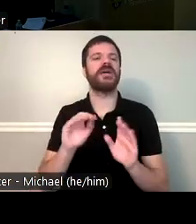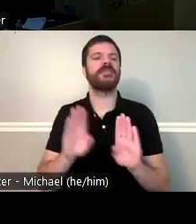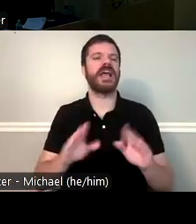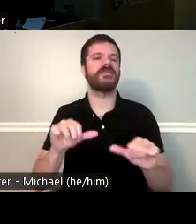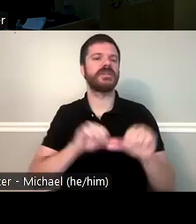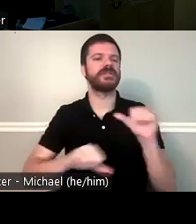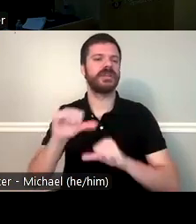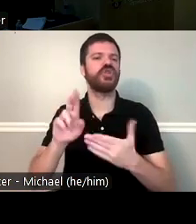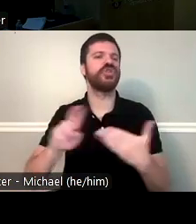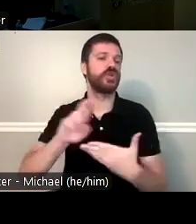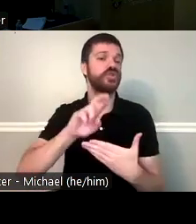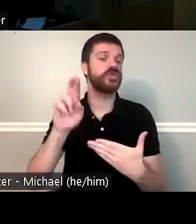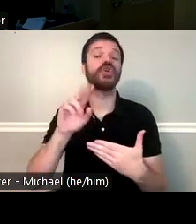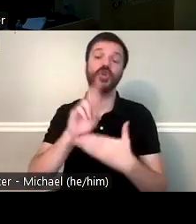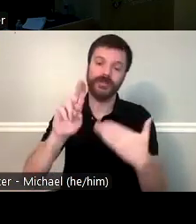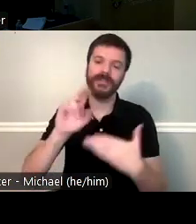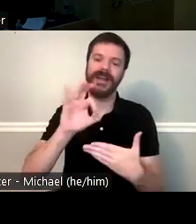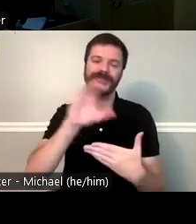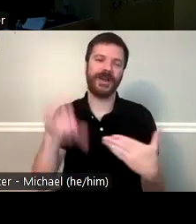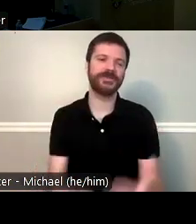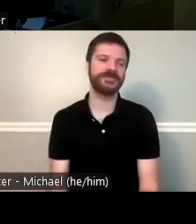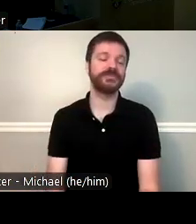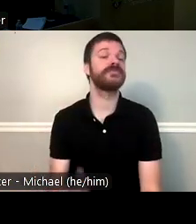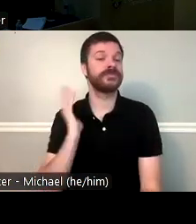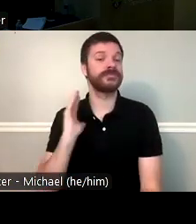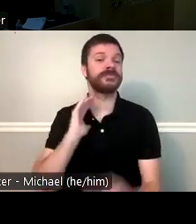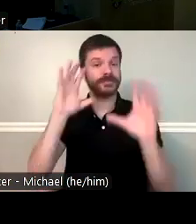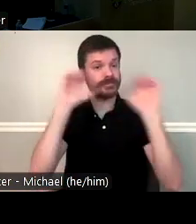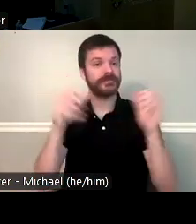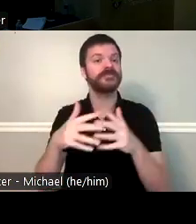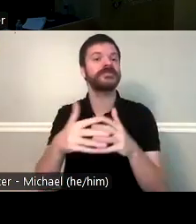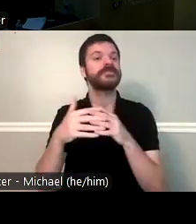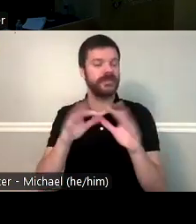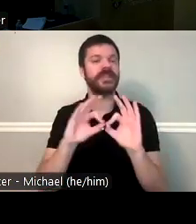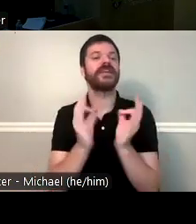University of Chicago she's past president of the American Family Therapy Academy and I was